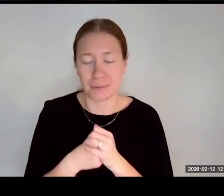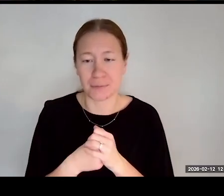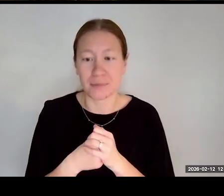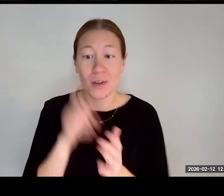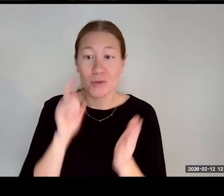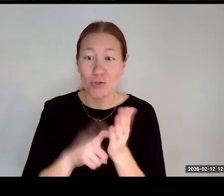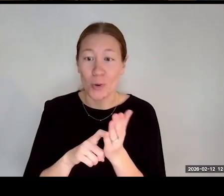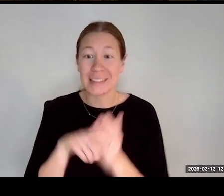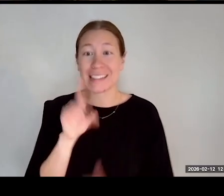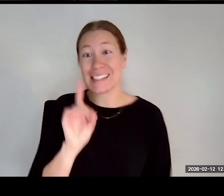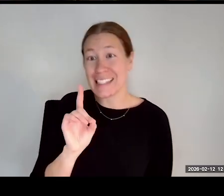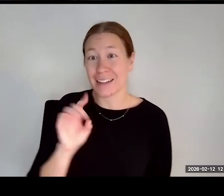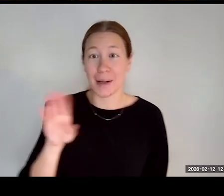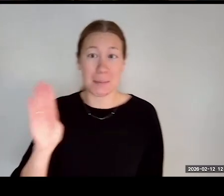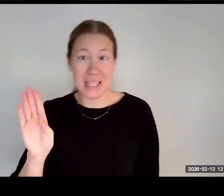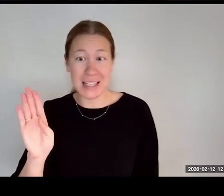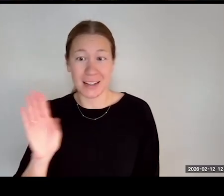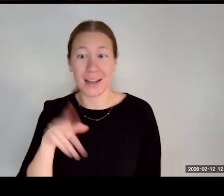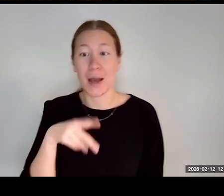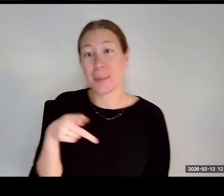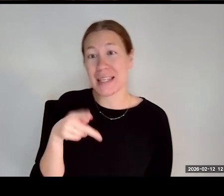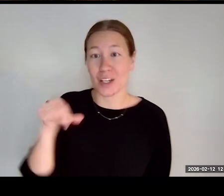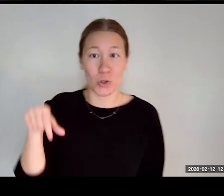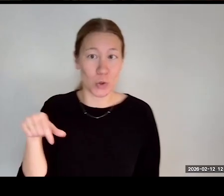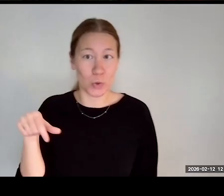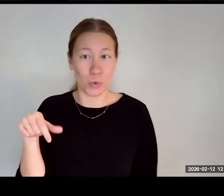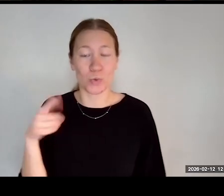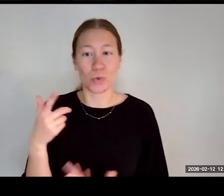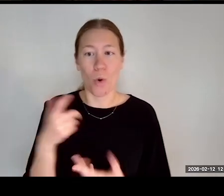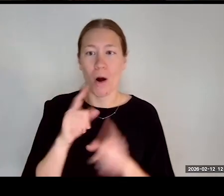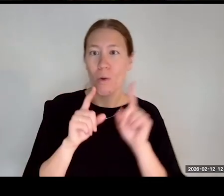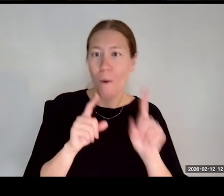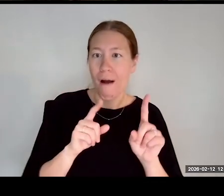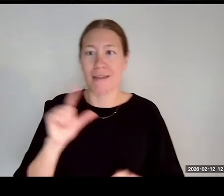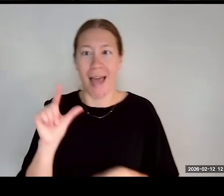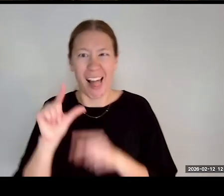like D and B and P and Q. And even though these are mirrors of each other,